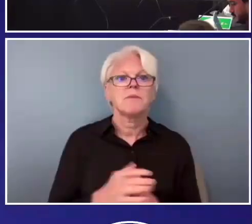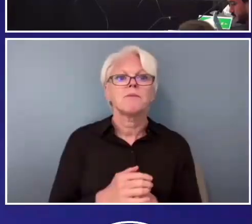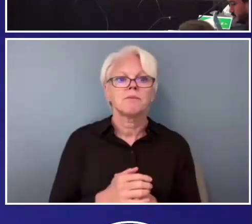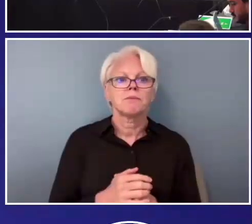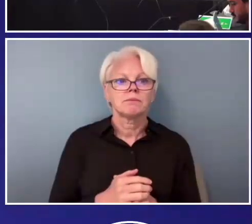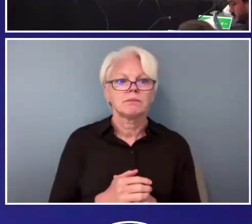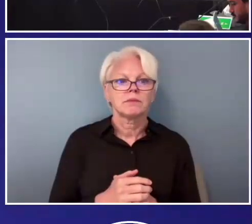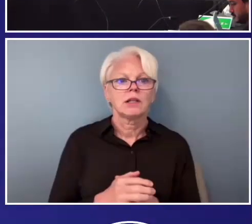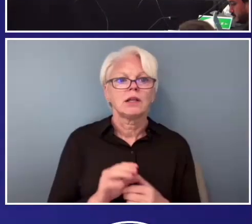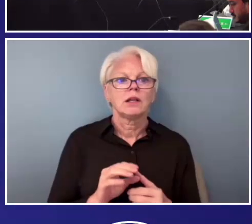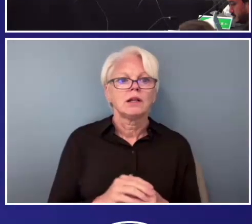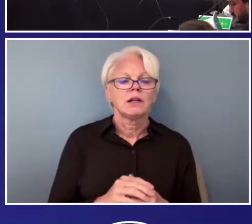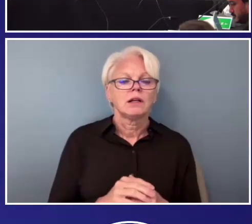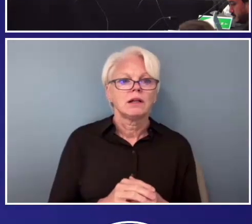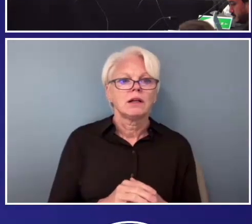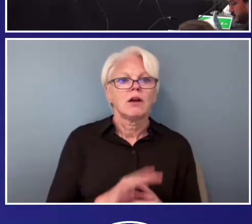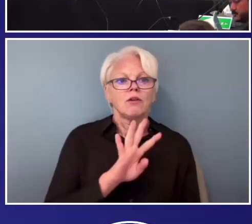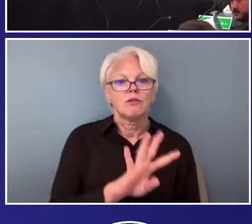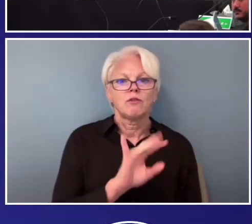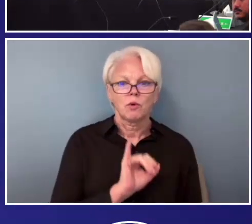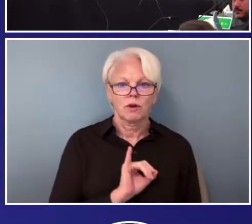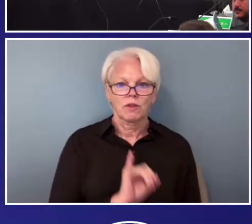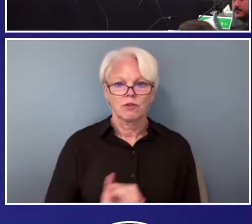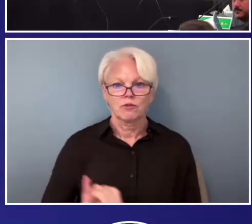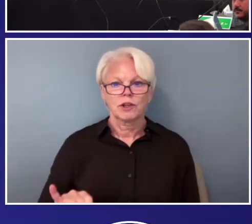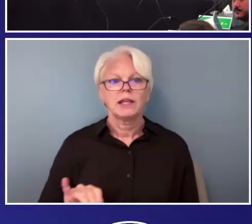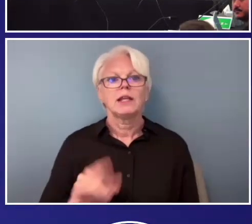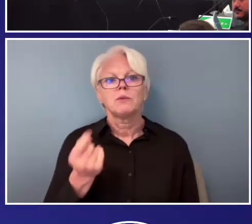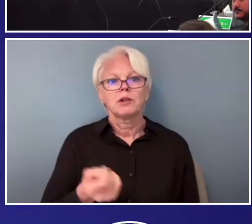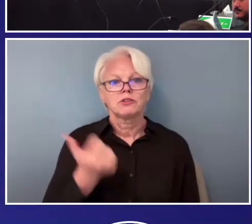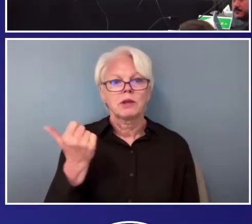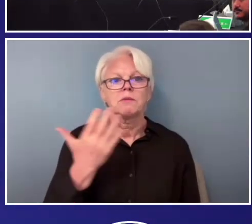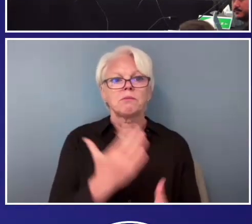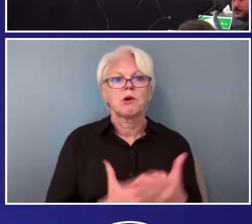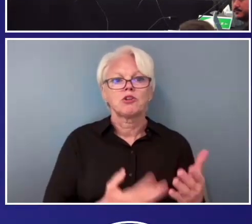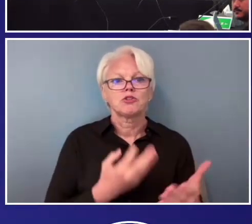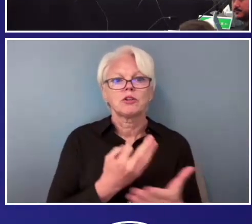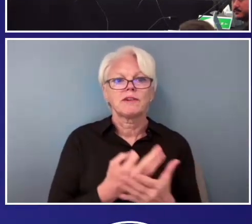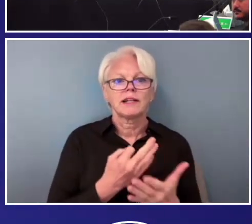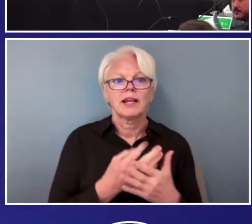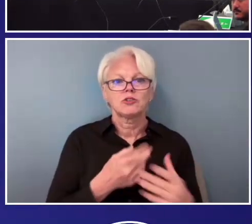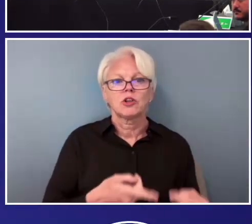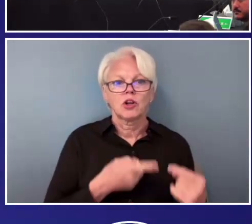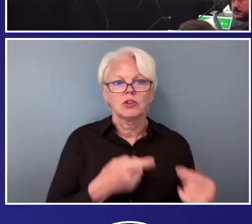Number -- Romanette three, removed partial financial hardship and we recalculate the monthly amount.